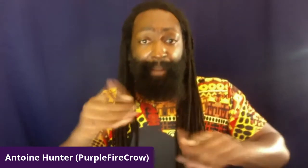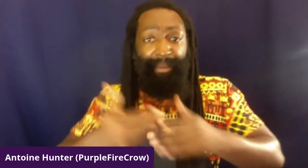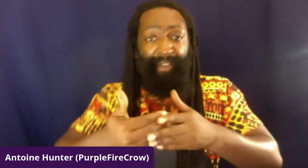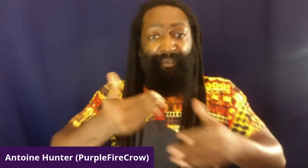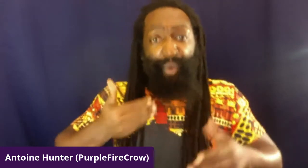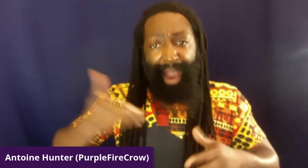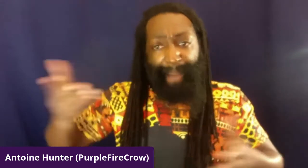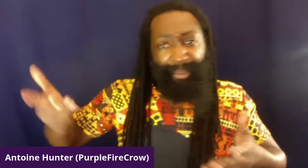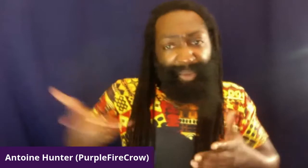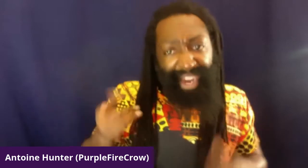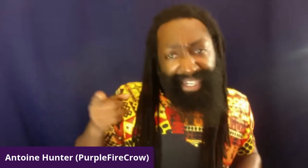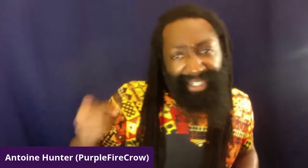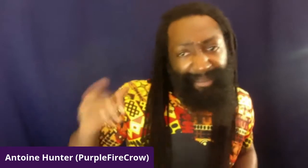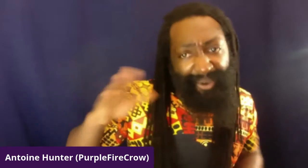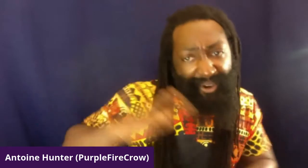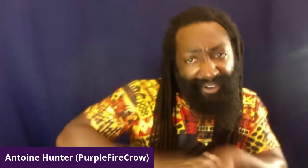But before I bring him on.